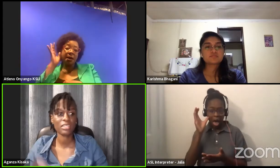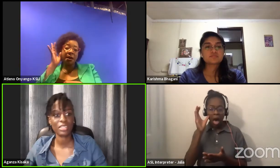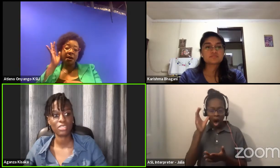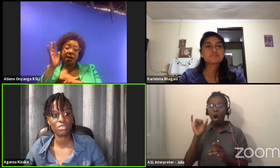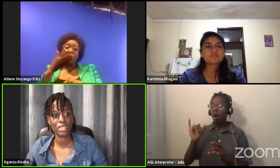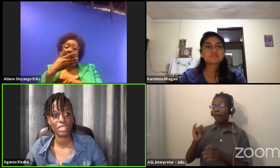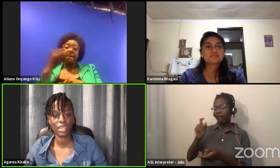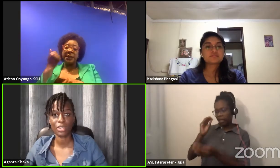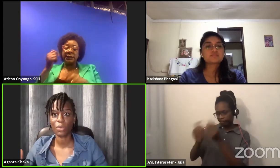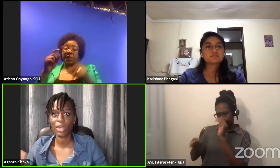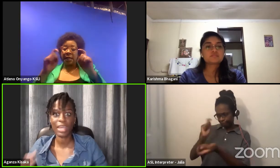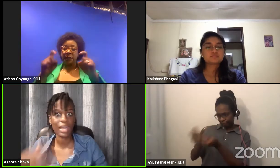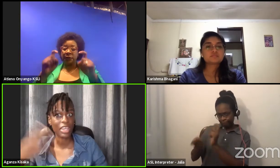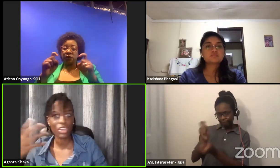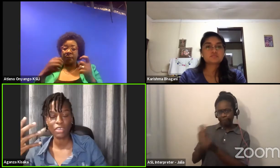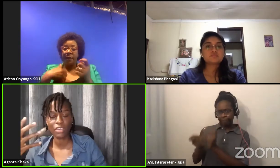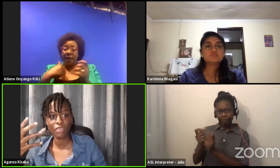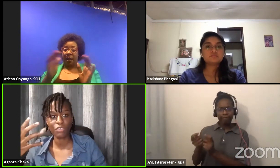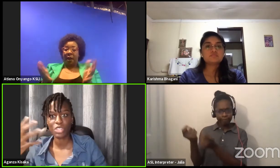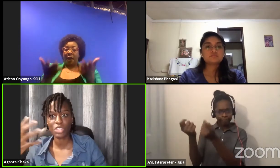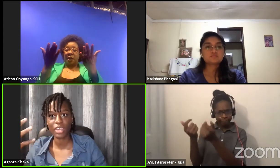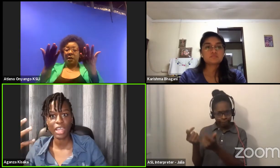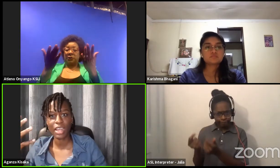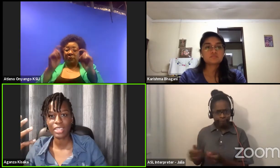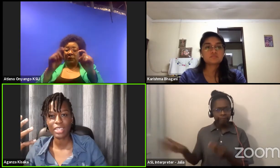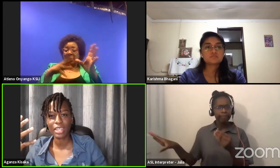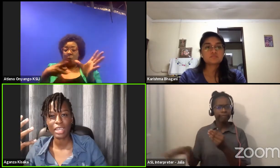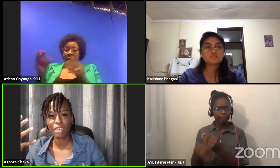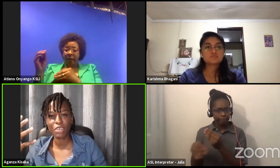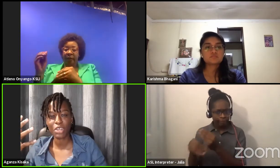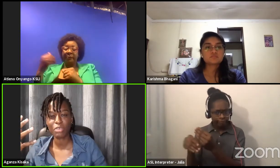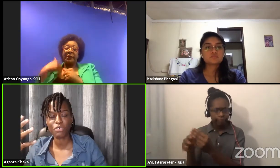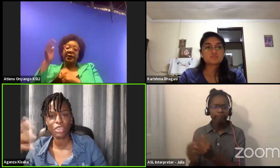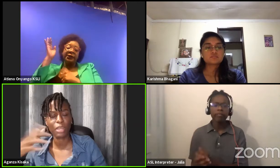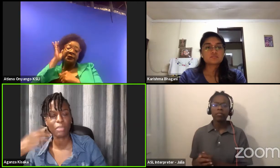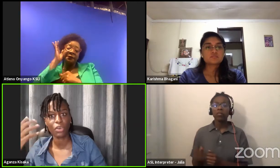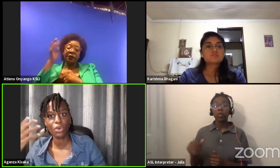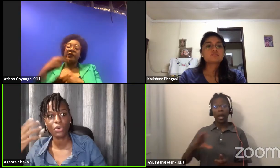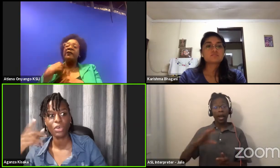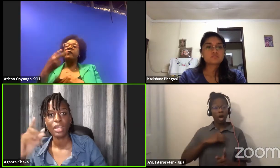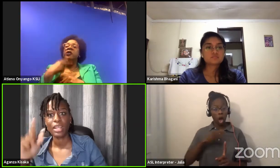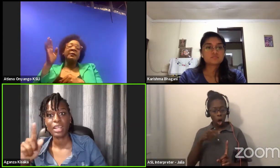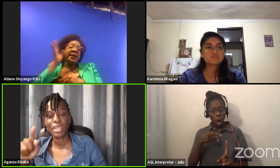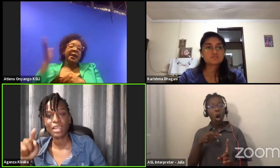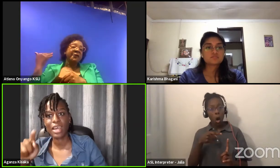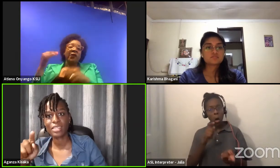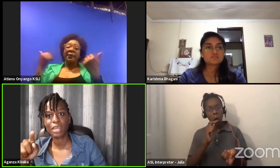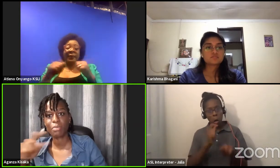this needs to be taken away, I hear a voice of a character that I never heard before and I'm like, Oh, let me enhance that.